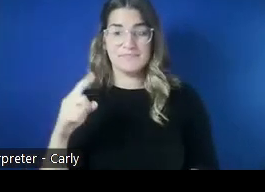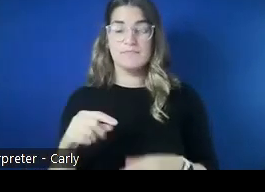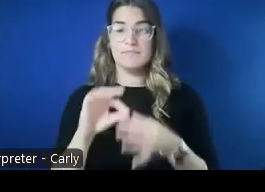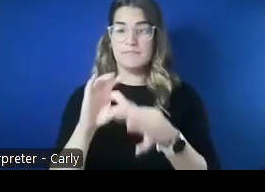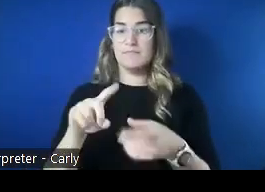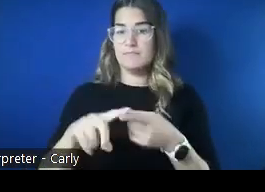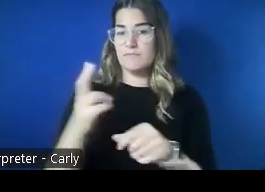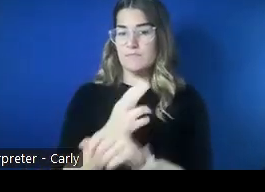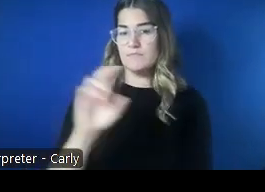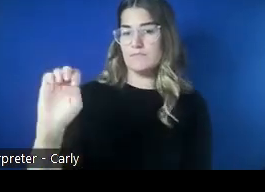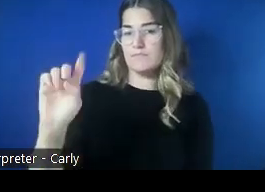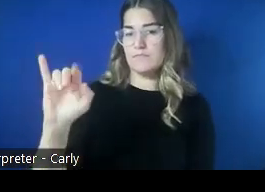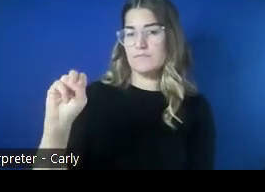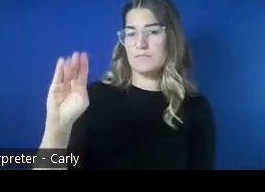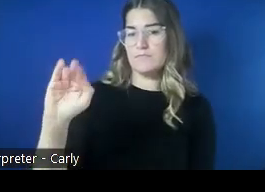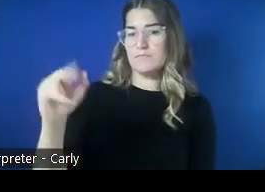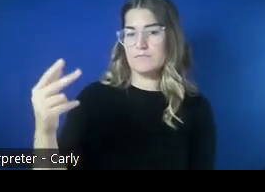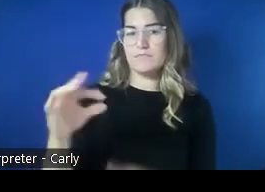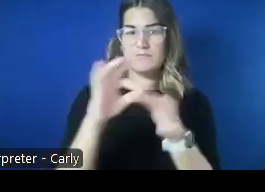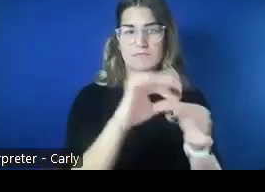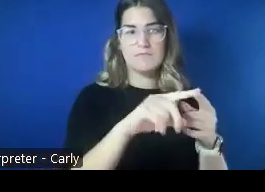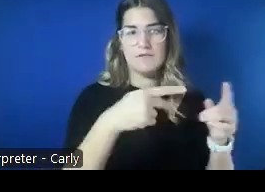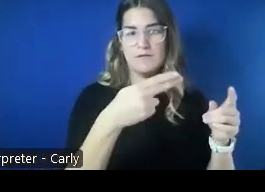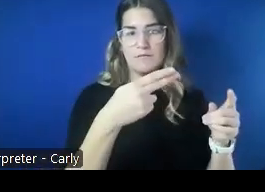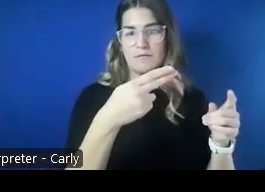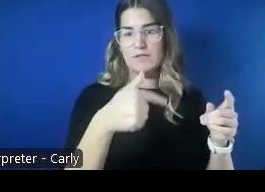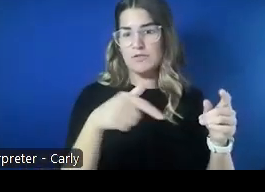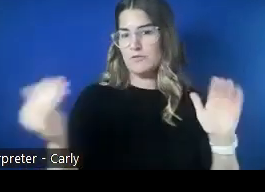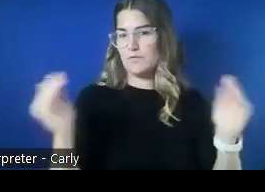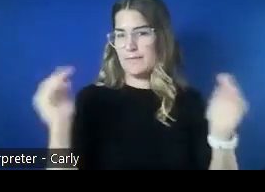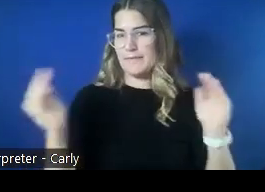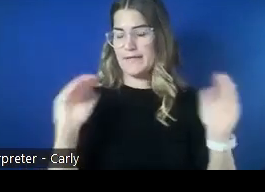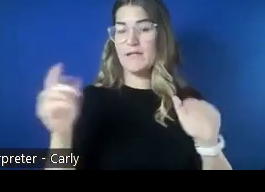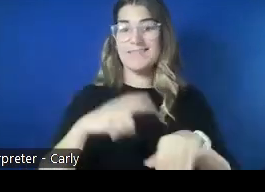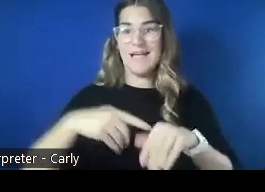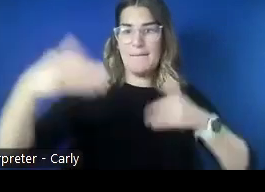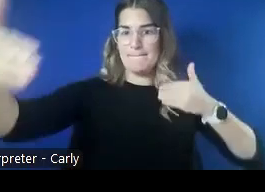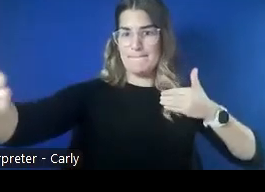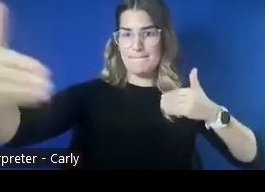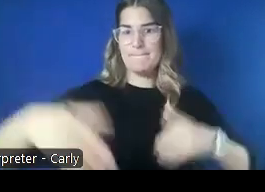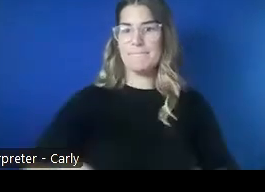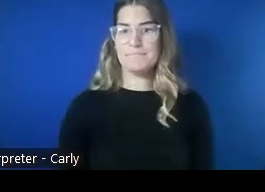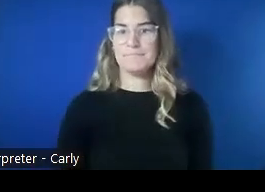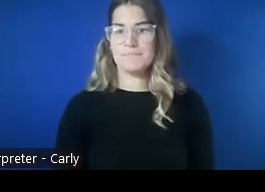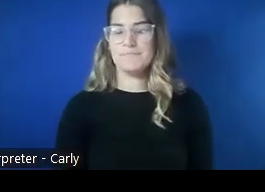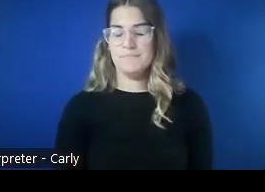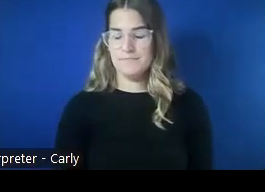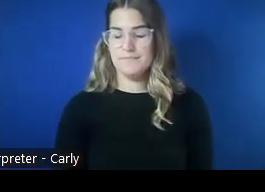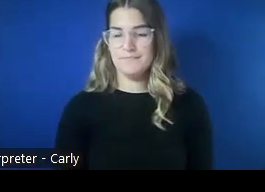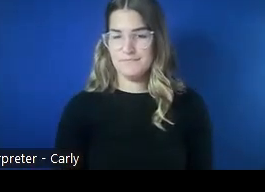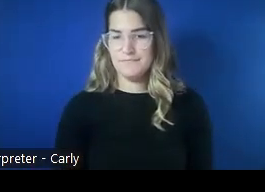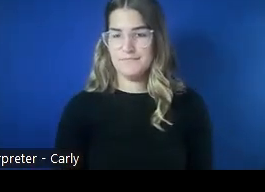Edinburg versus the phq particularly being able to look across uh time longitudinally um we landed on